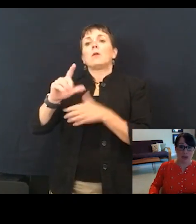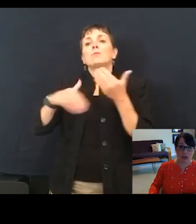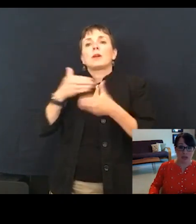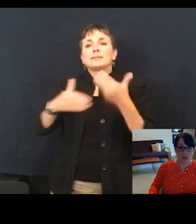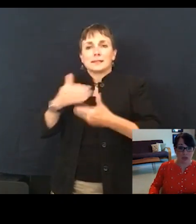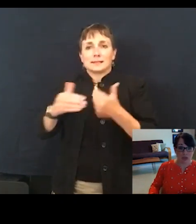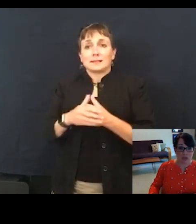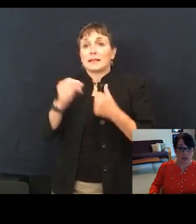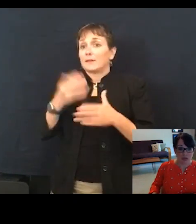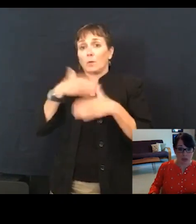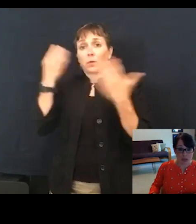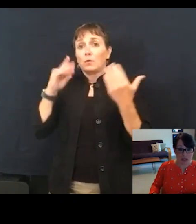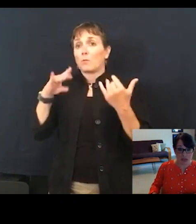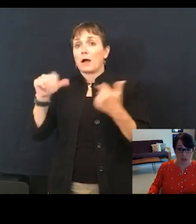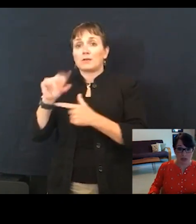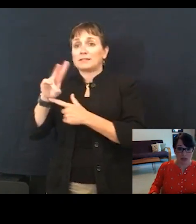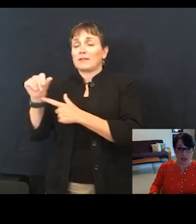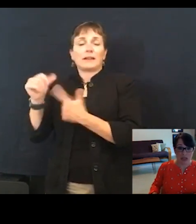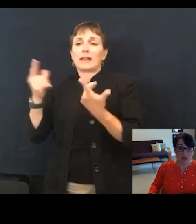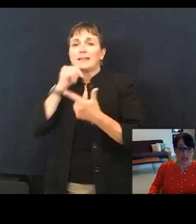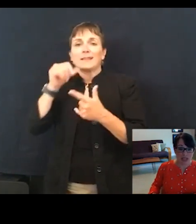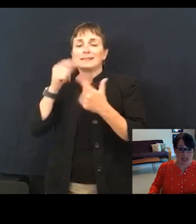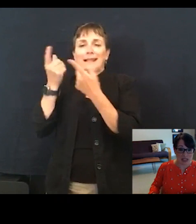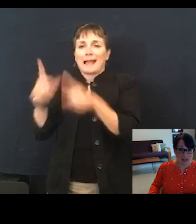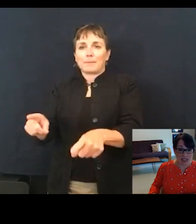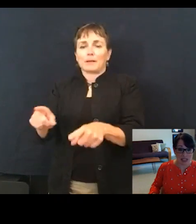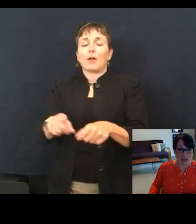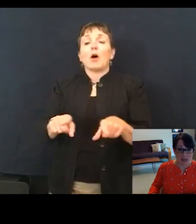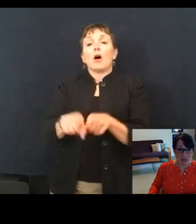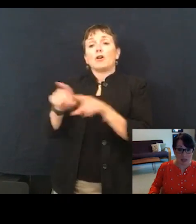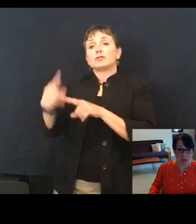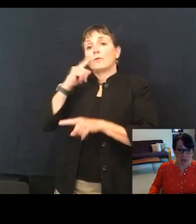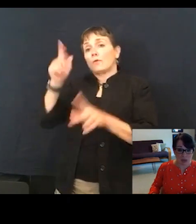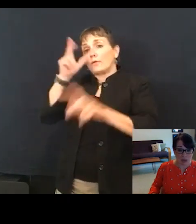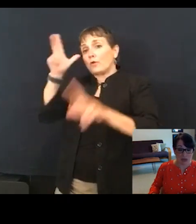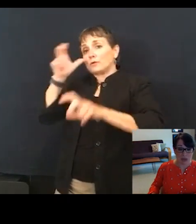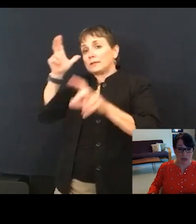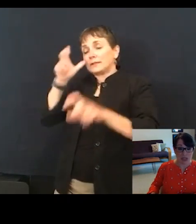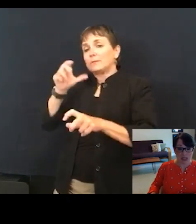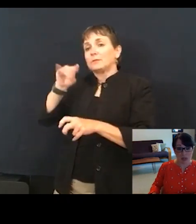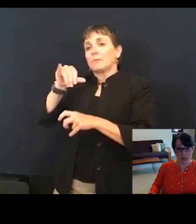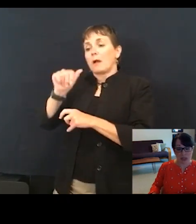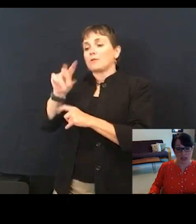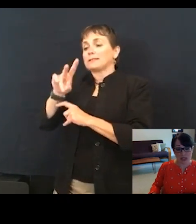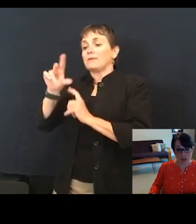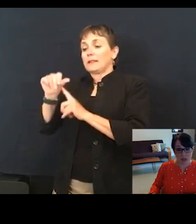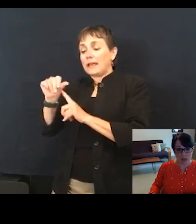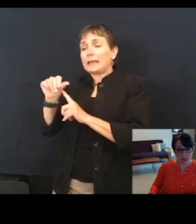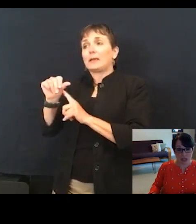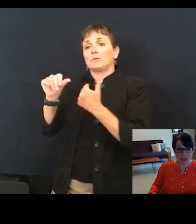We also know that in photoreceptors, myosin 7A seems to be important for transporting different proteins